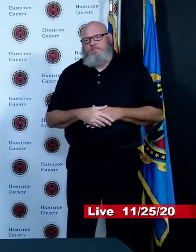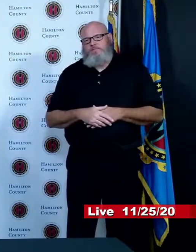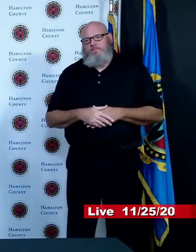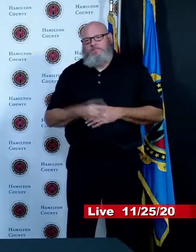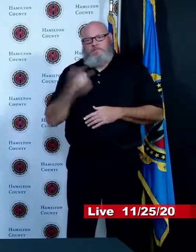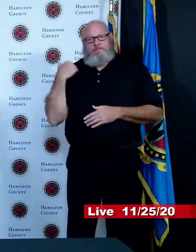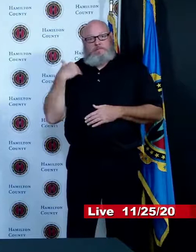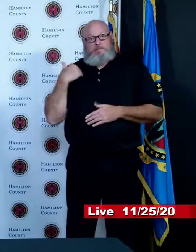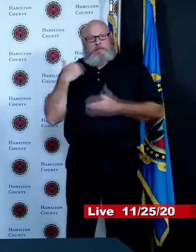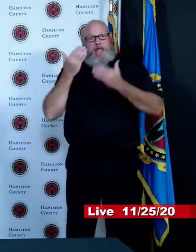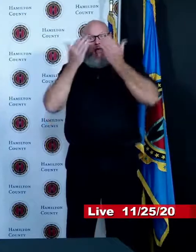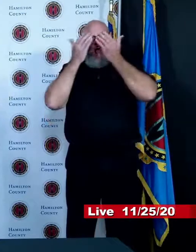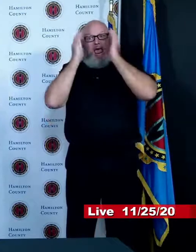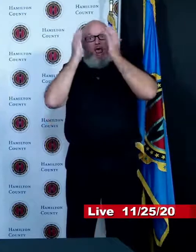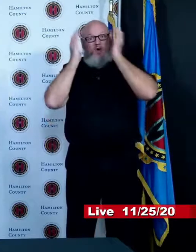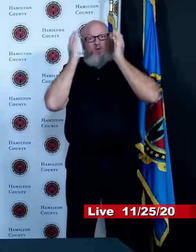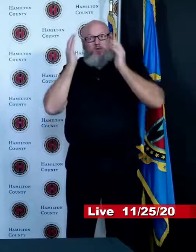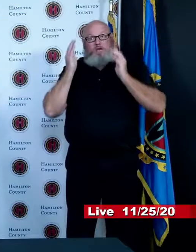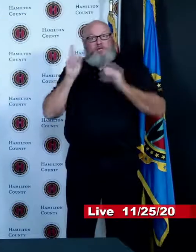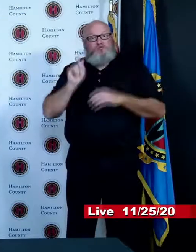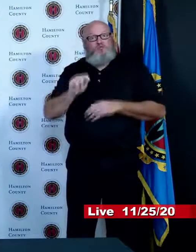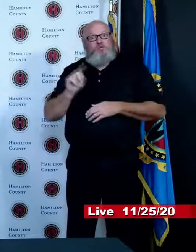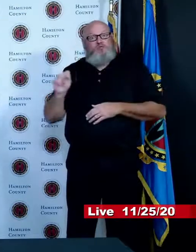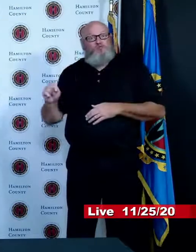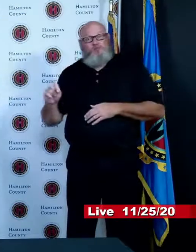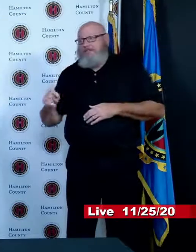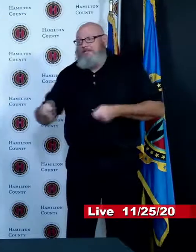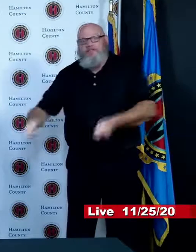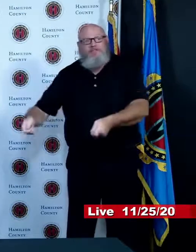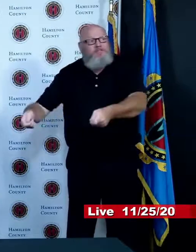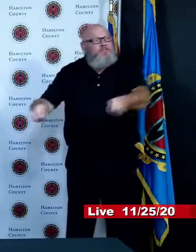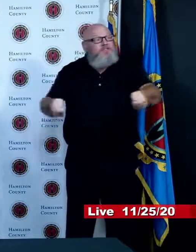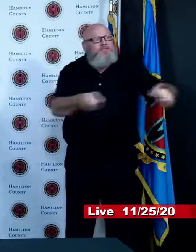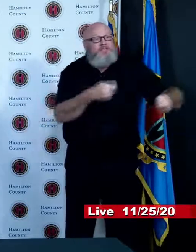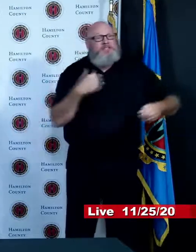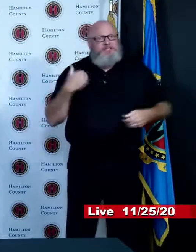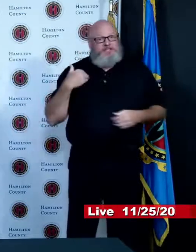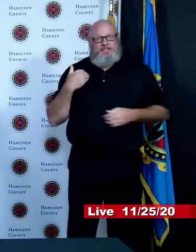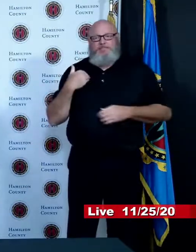spikes and cases climb in a way that we hadn't seen and to be honest that played out we have had